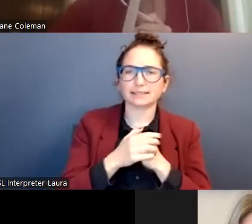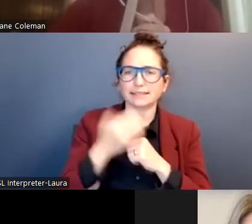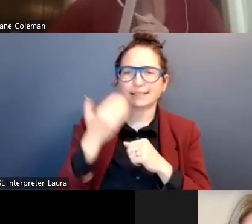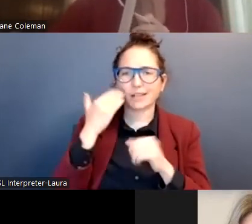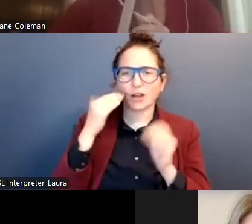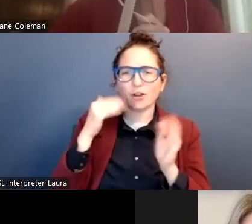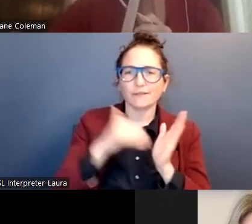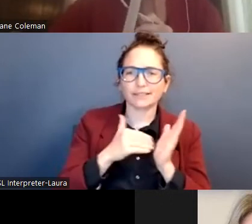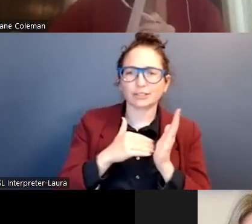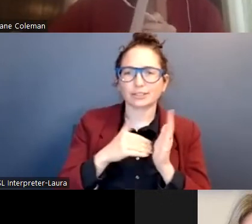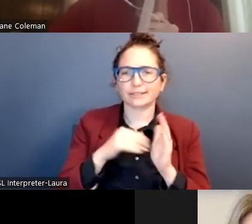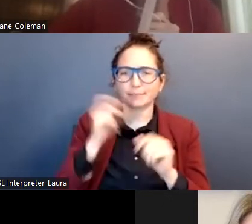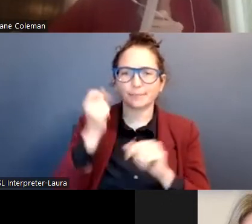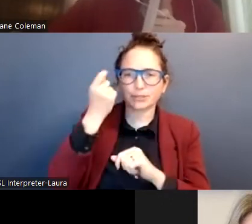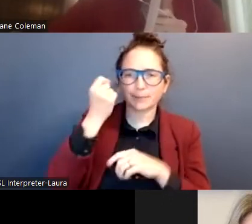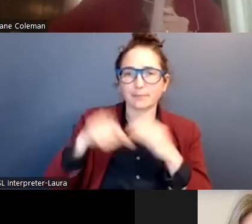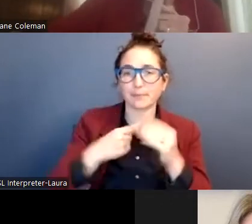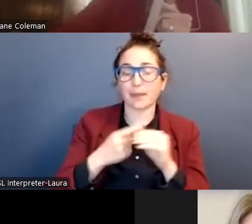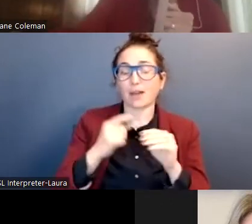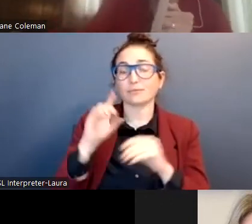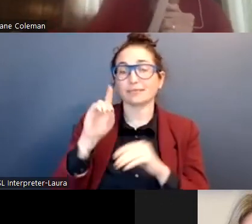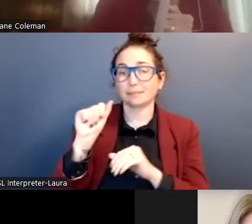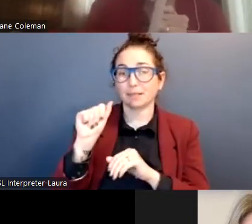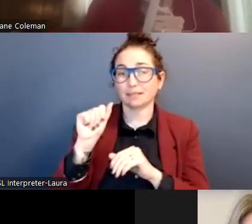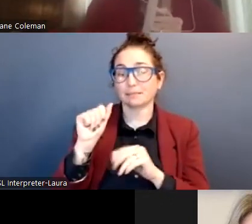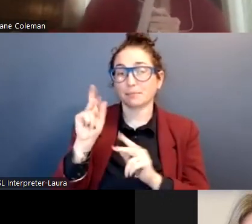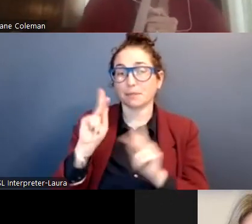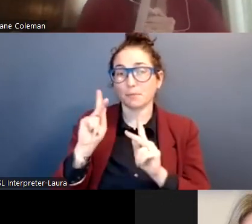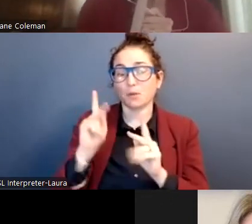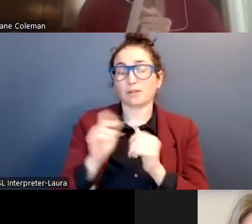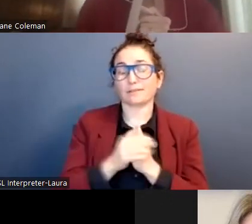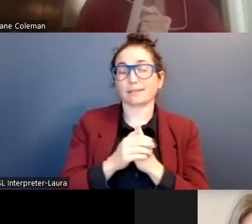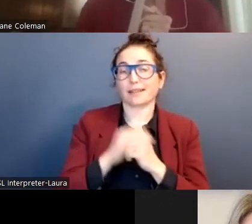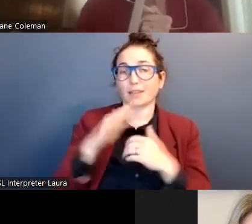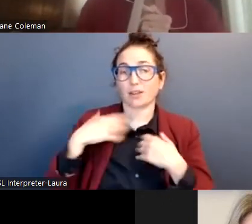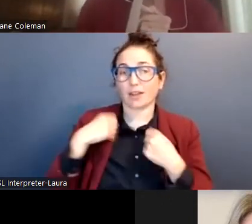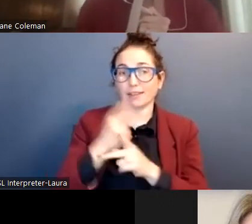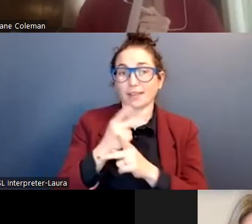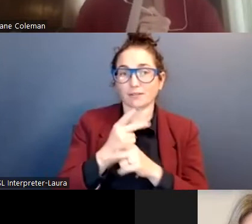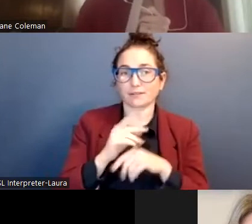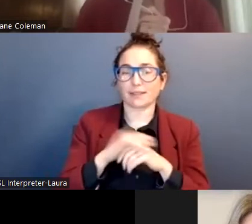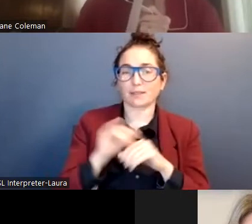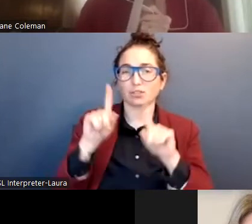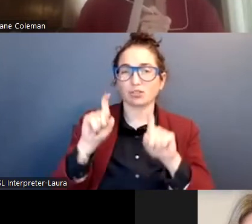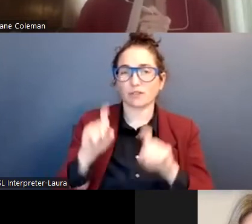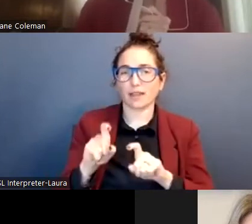disability and their health care. Quote, In a survey of 714, practicing us physicians